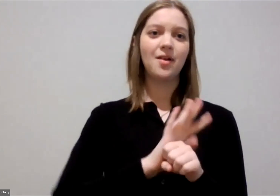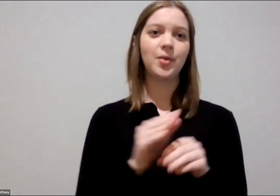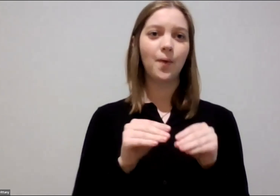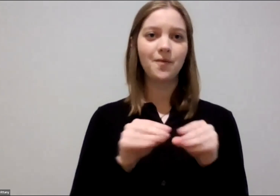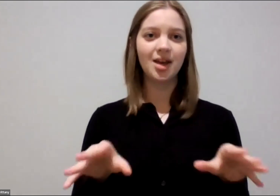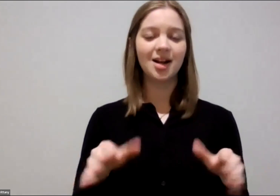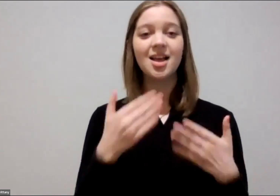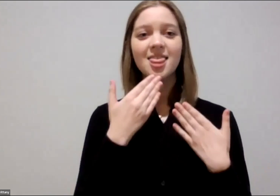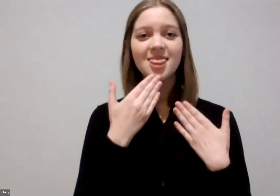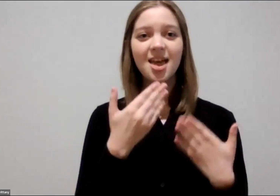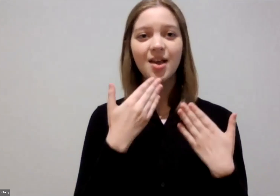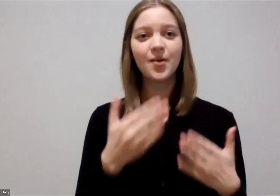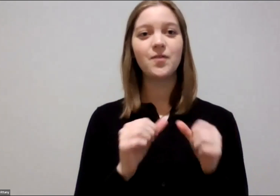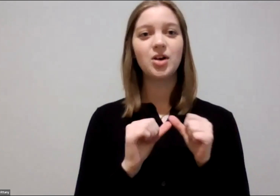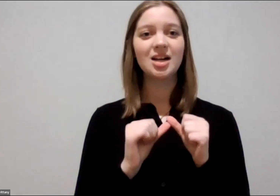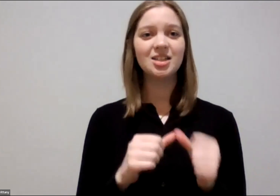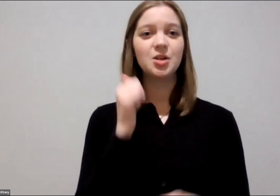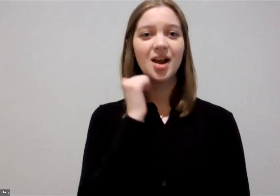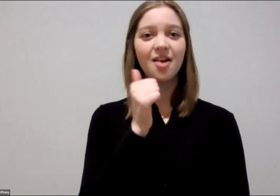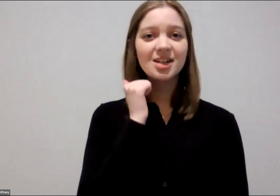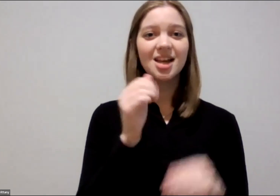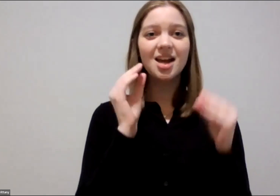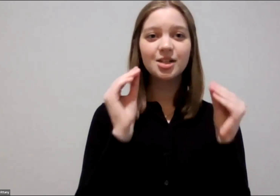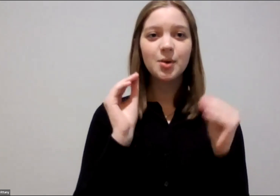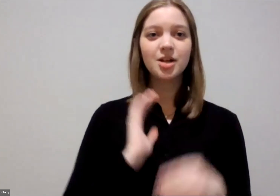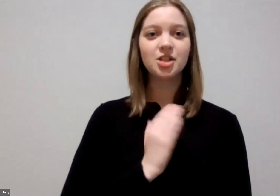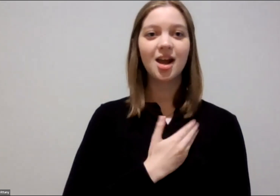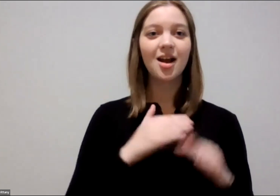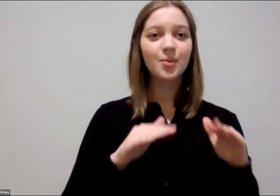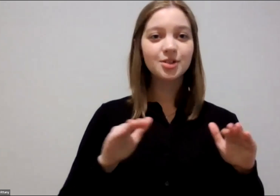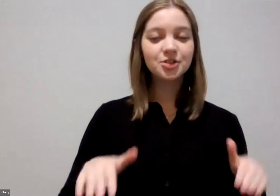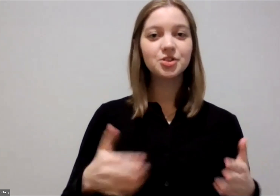Thank you for continuing each day to educate our children.